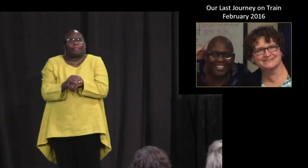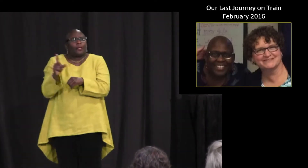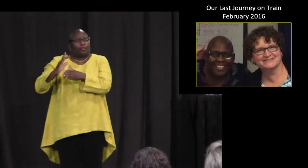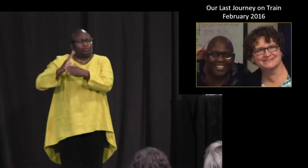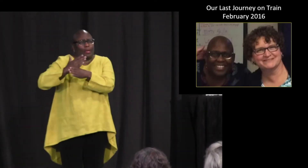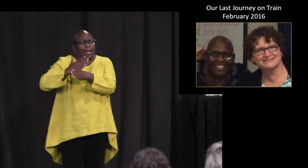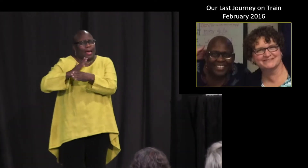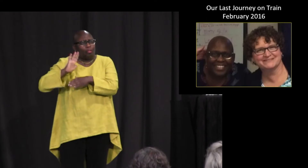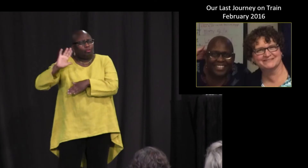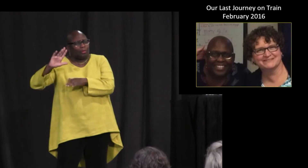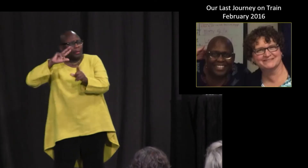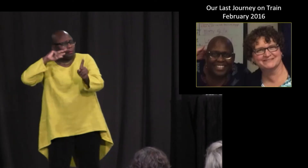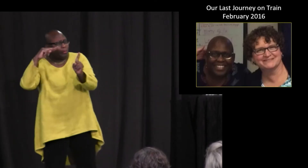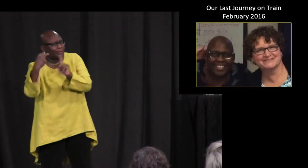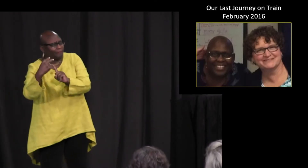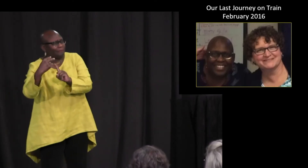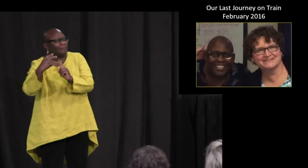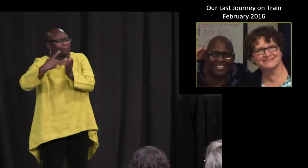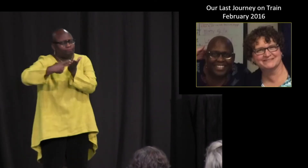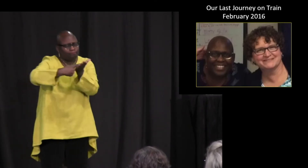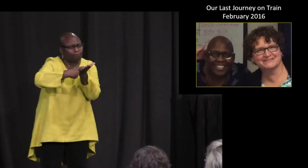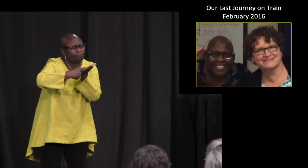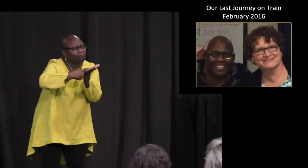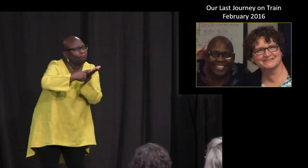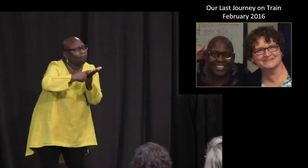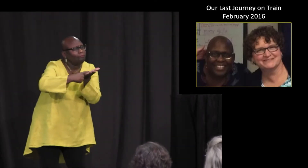I certainly had read articles and